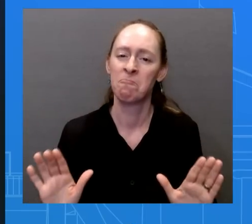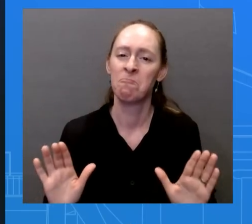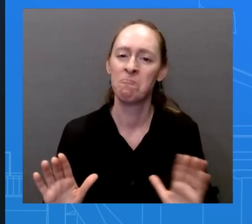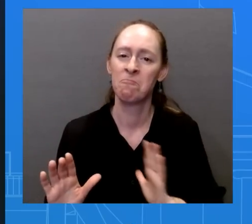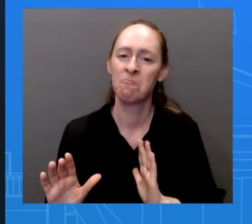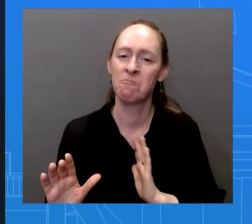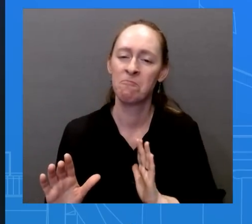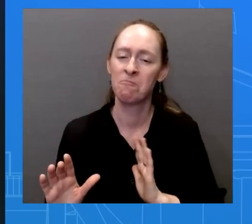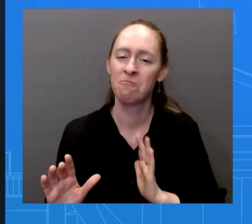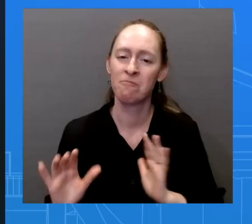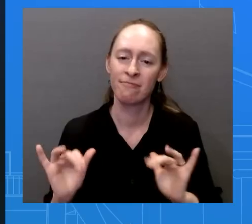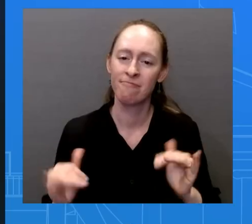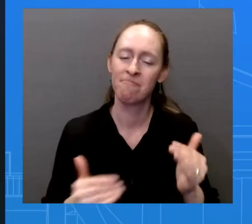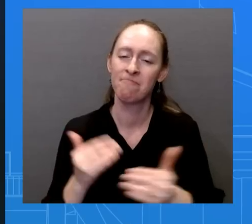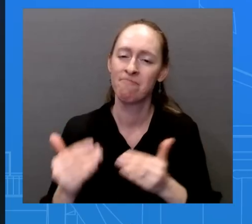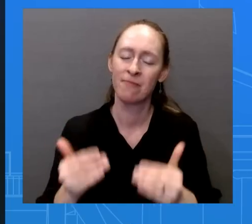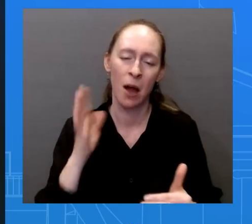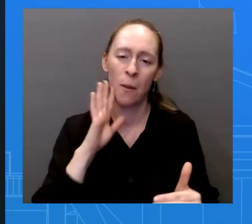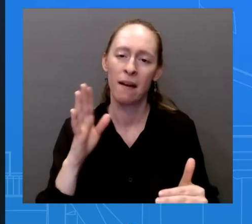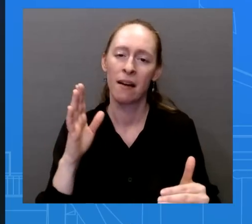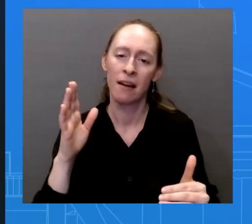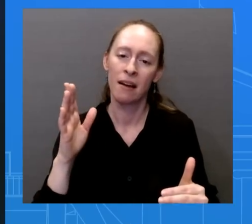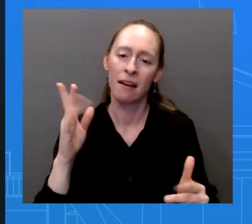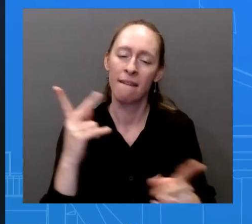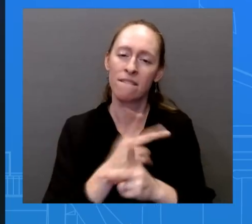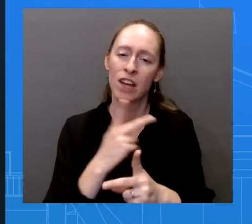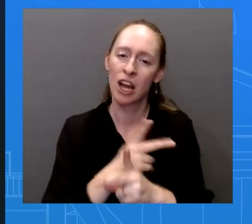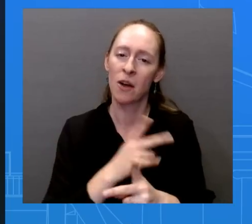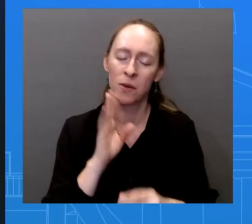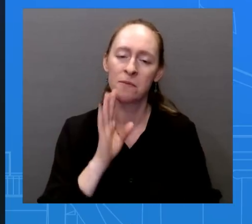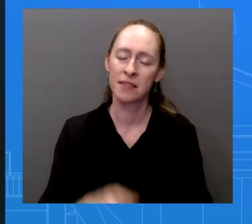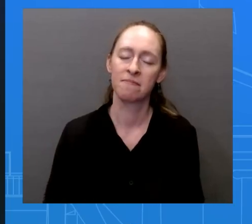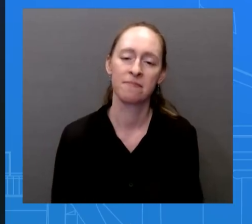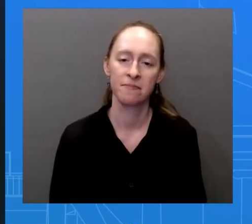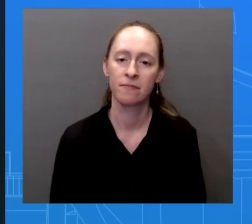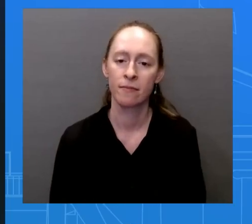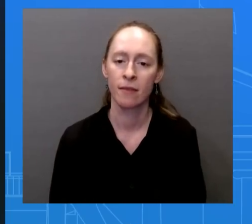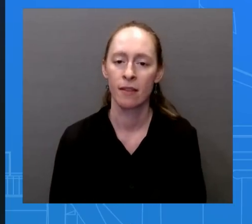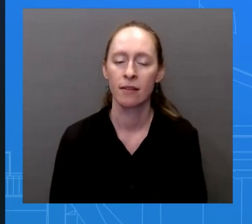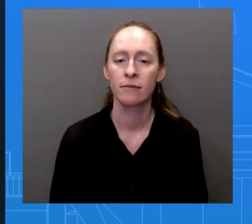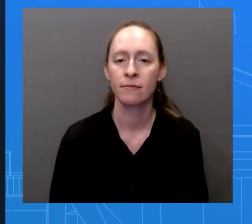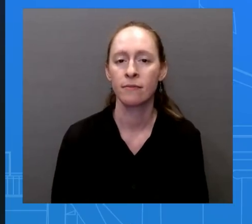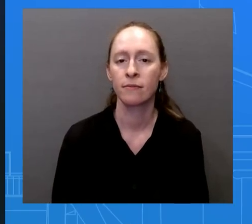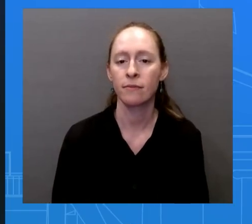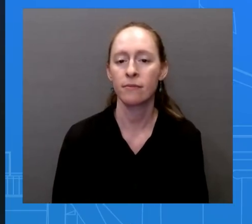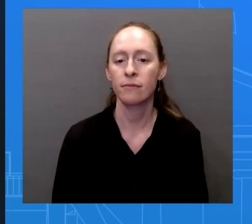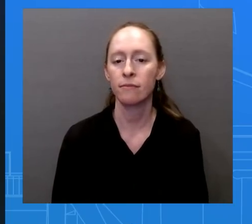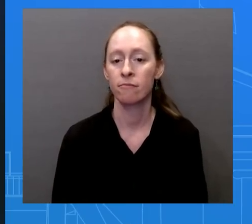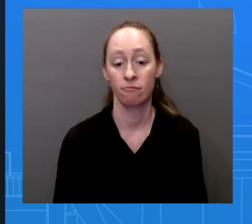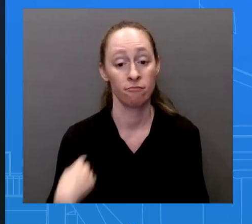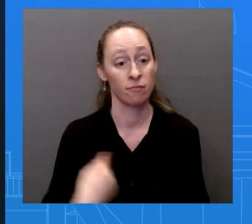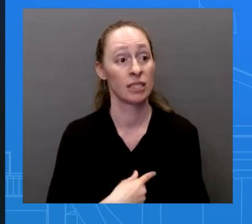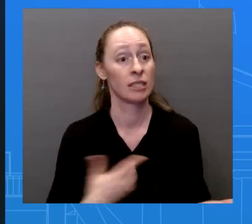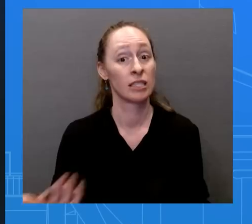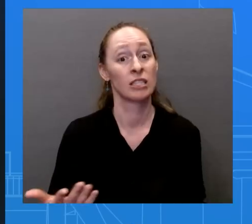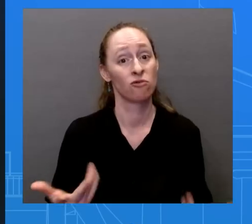Again, we stand ready to assist at any time. But again, this is not unusual. Go ahead. The Press: Thanks, Karine.